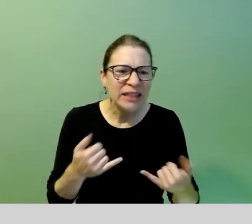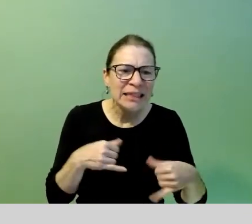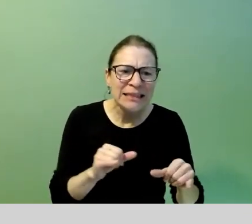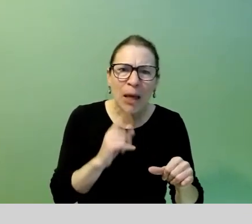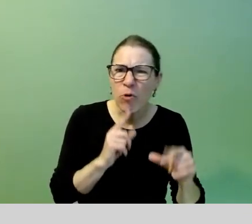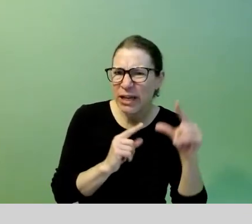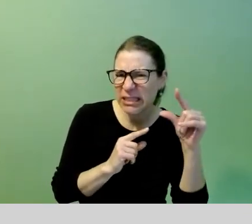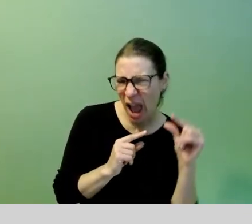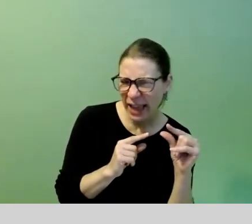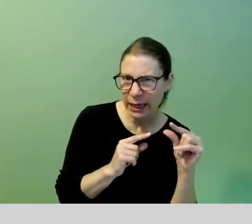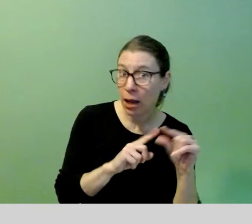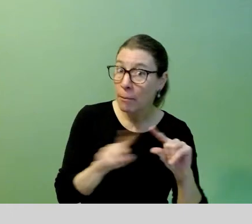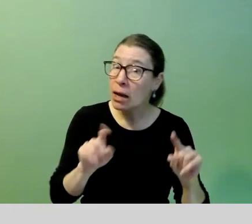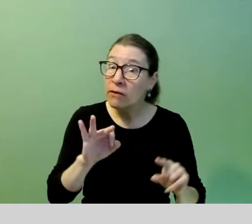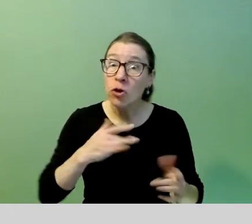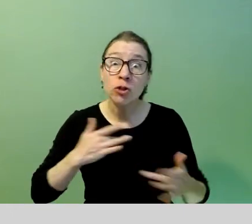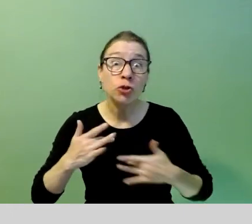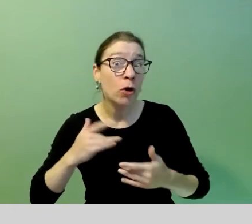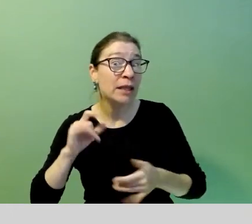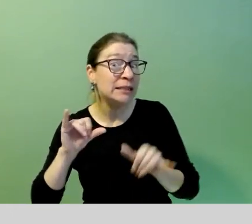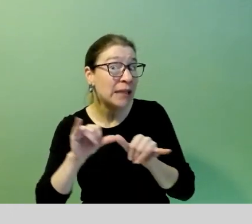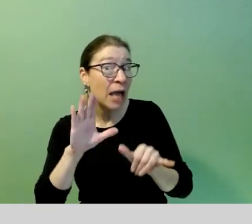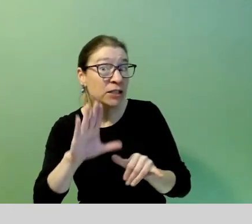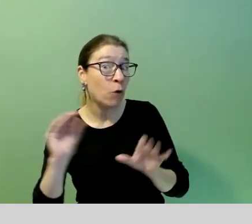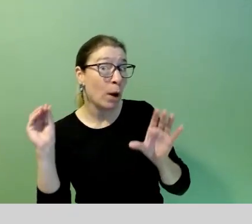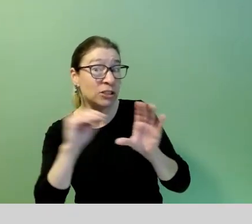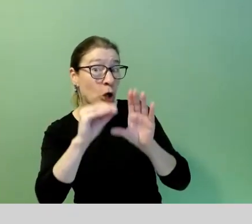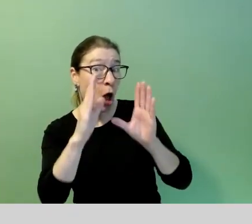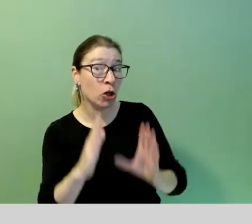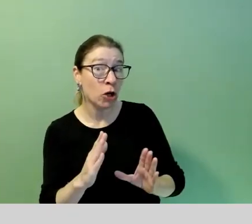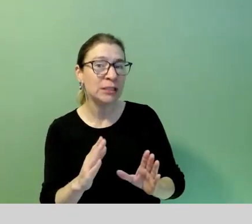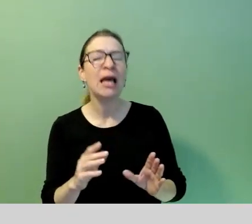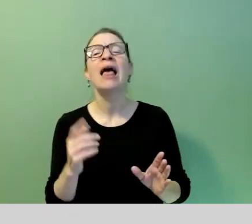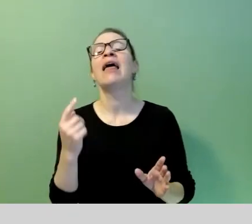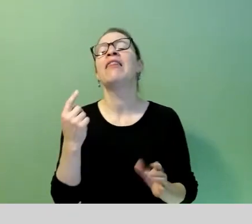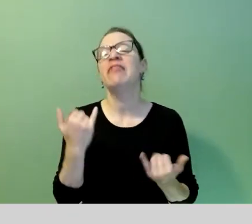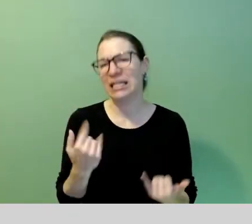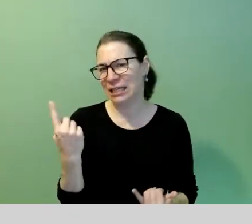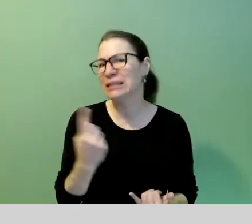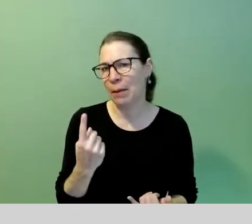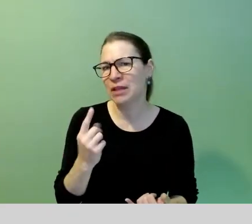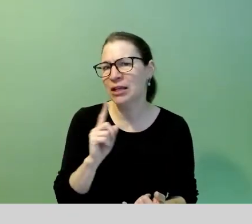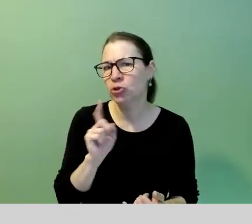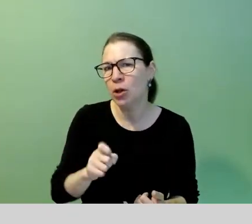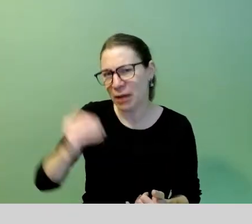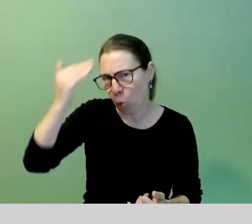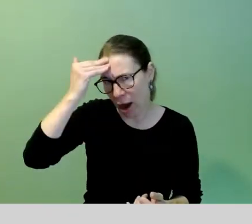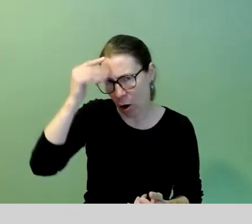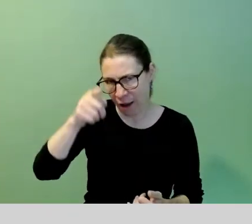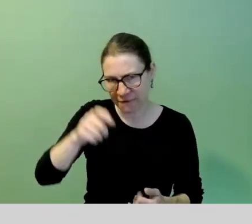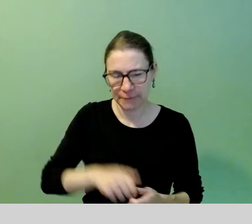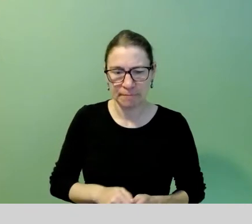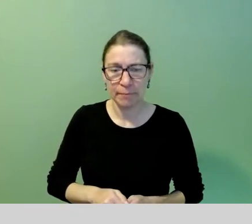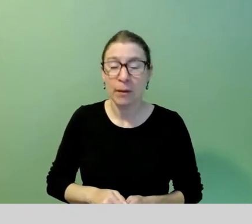but if you're concerned about the size of your installers, this is a thing to note. Once you're satisfied that you've got everything in order,